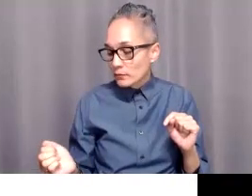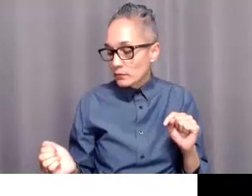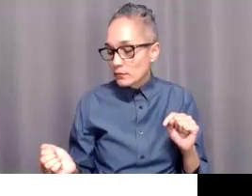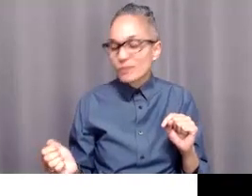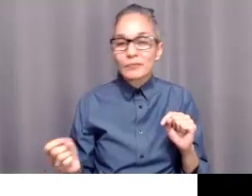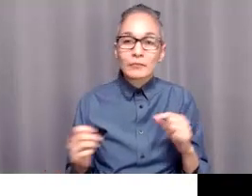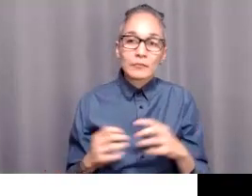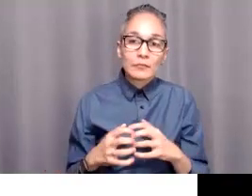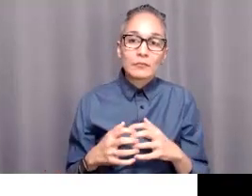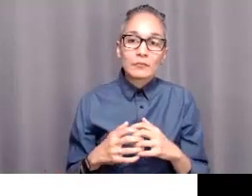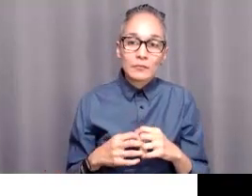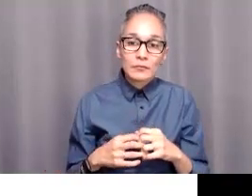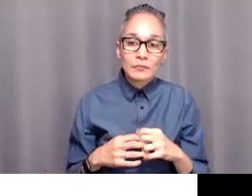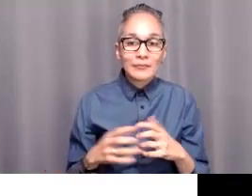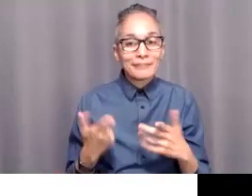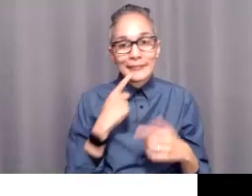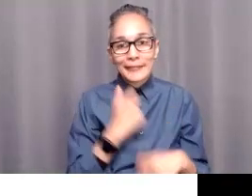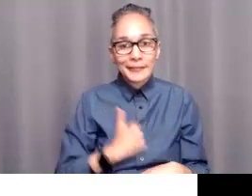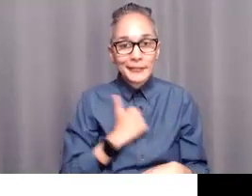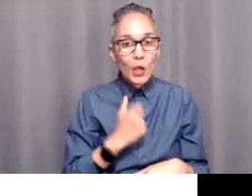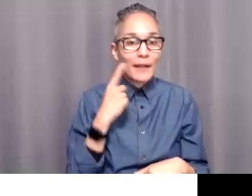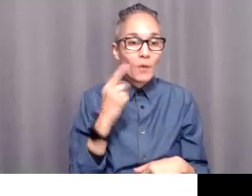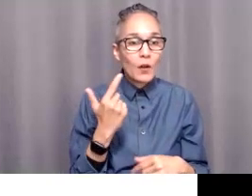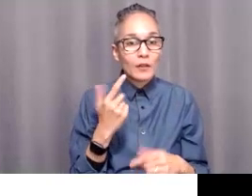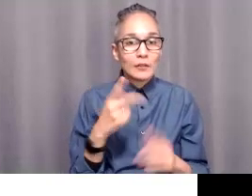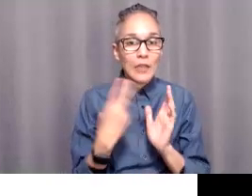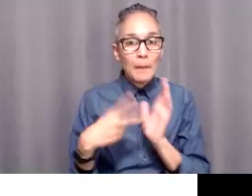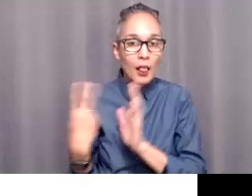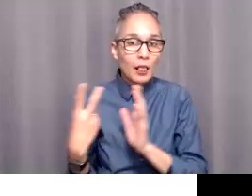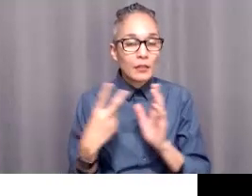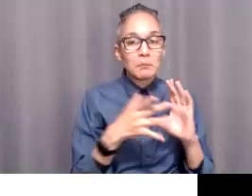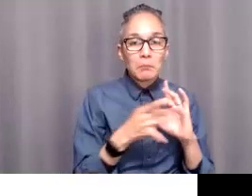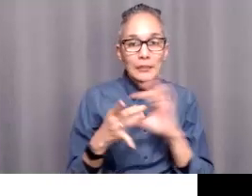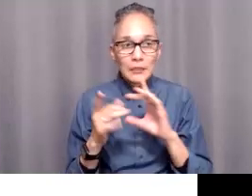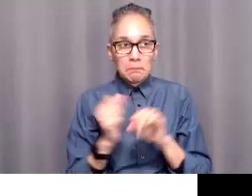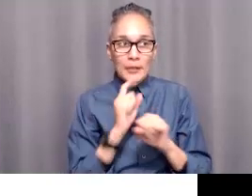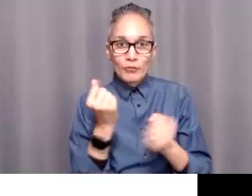and say, you know, sorry for the repeated messages. Just want to make sure I got everyone.